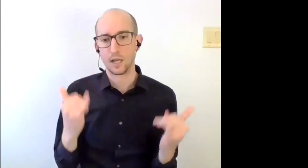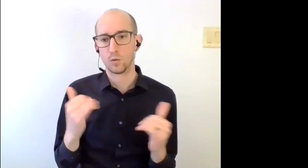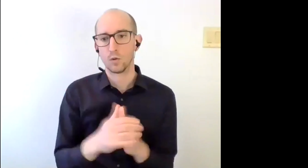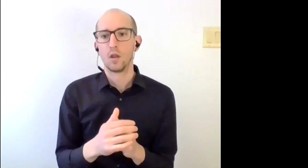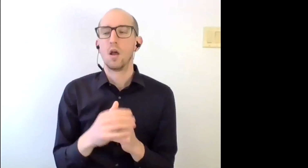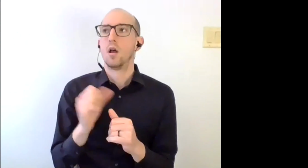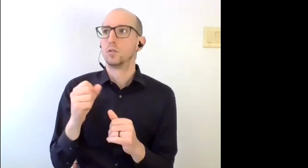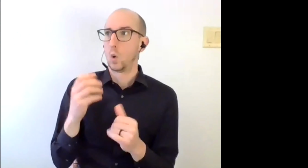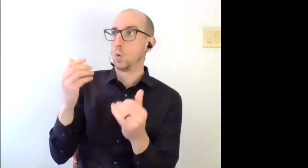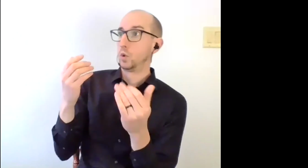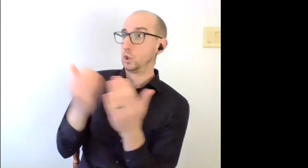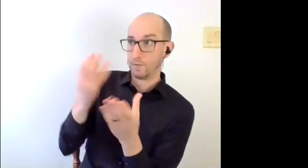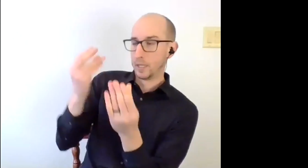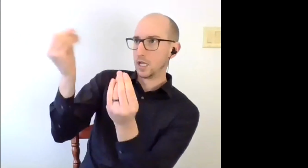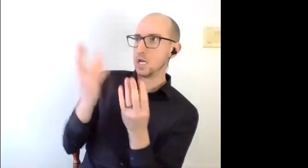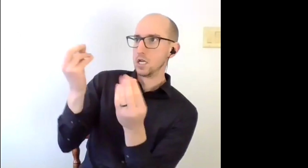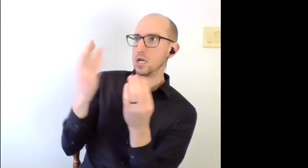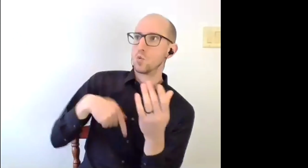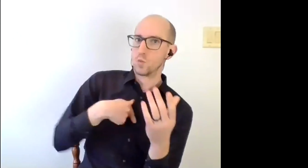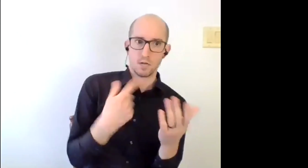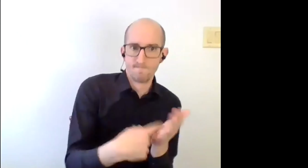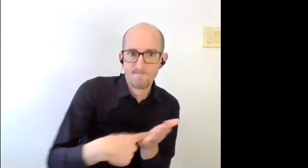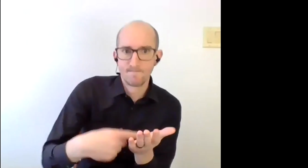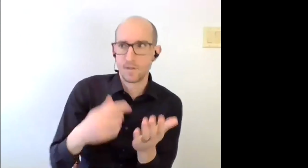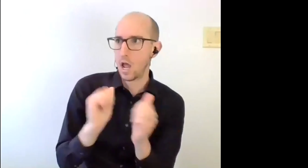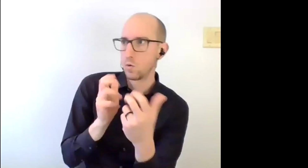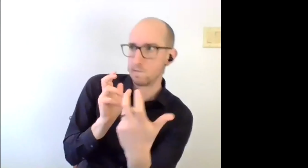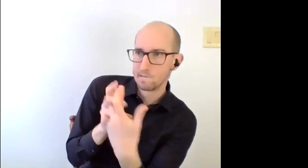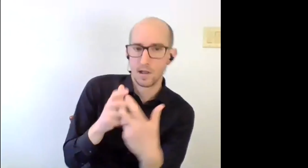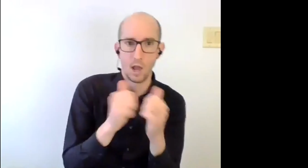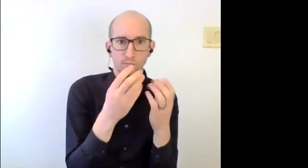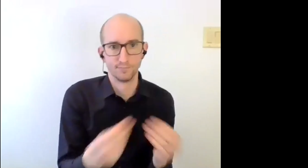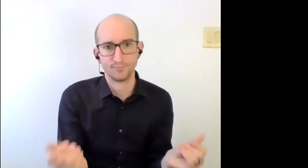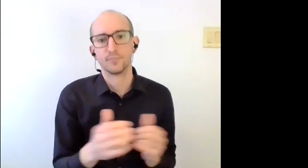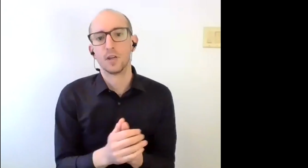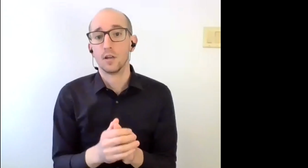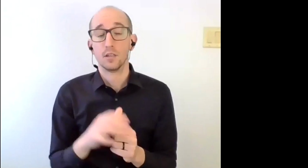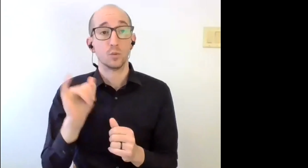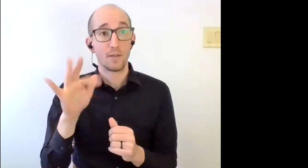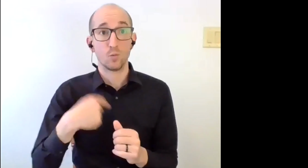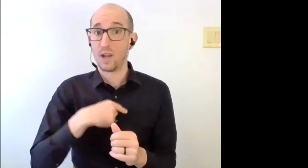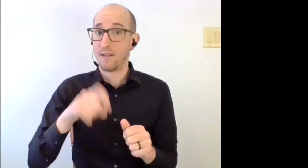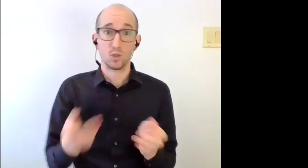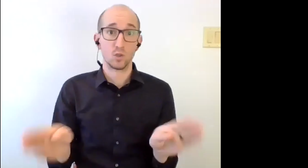emergency operations team, we're meeting daily now. So take the new information and then try and figure out is